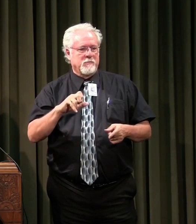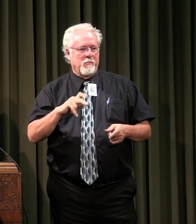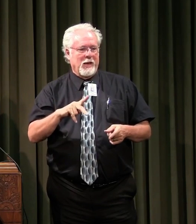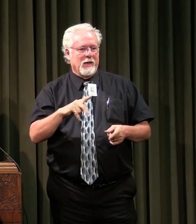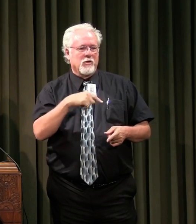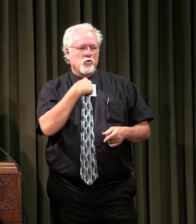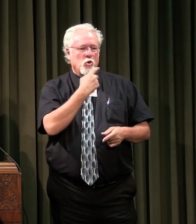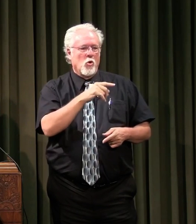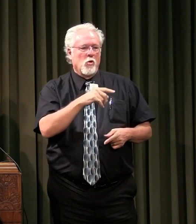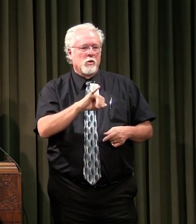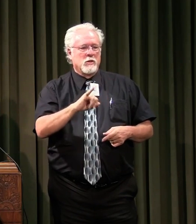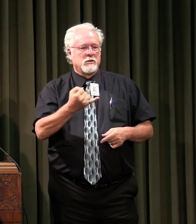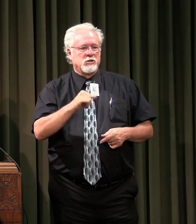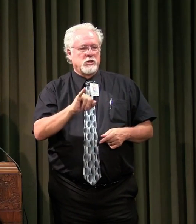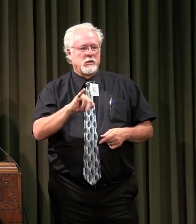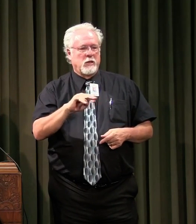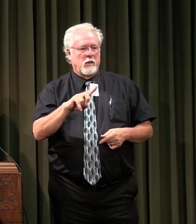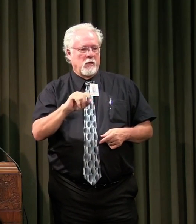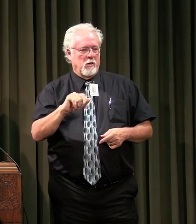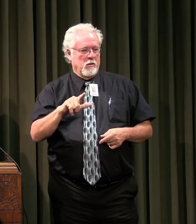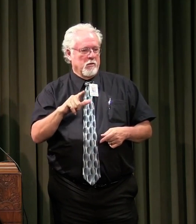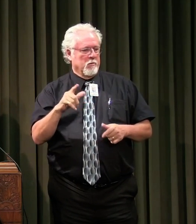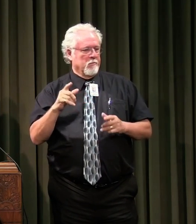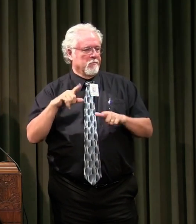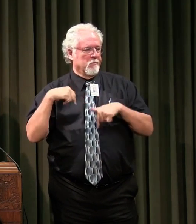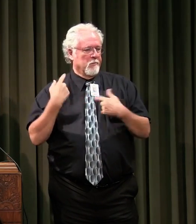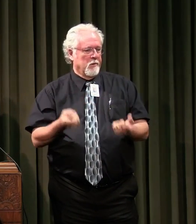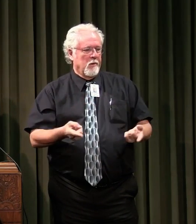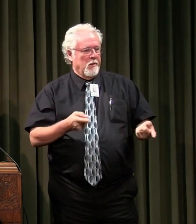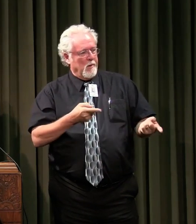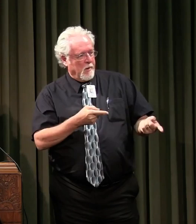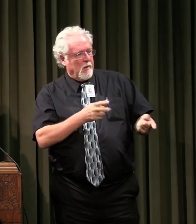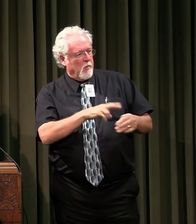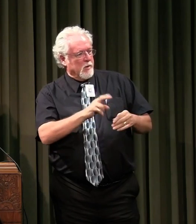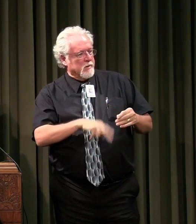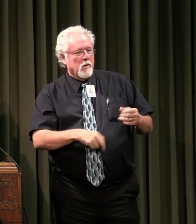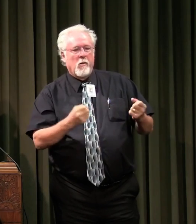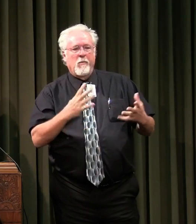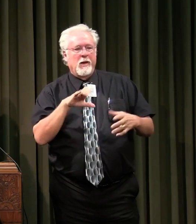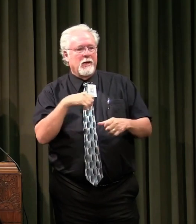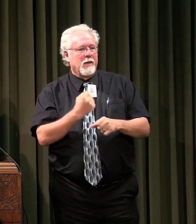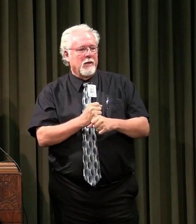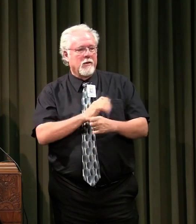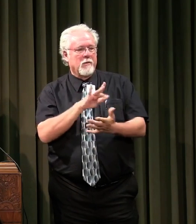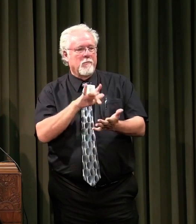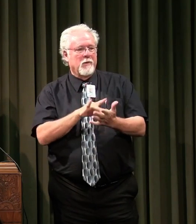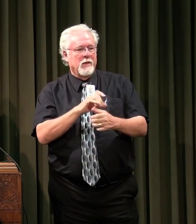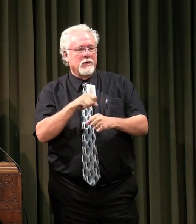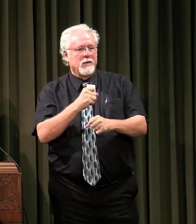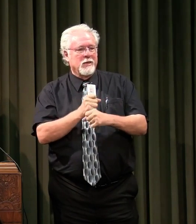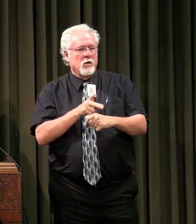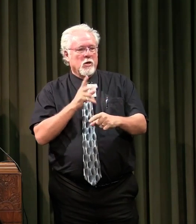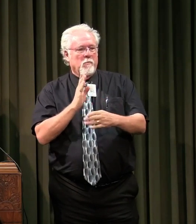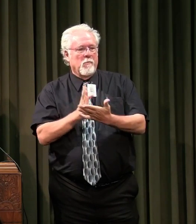resulting in many years of midyear budget cuts because they were gonna wait